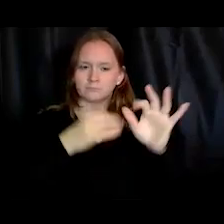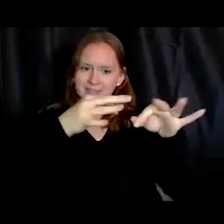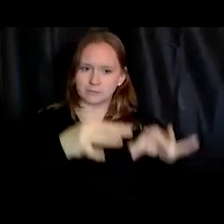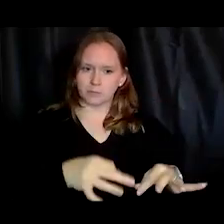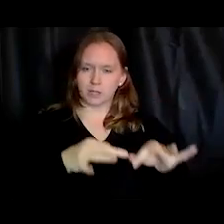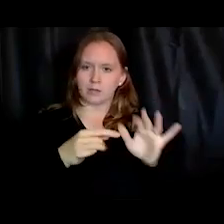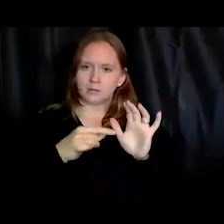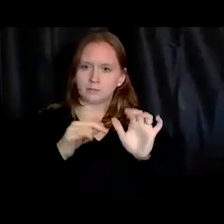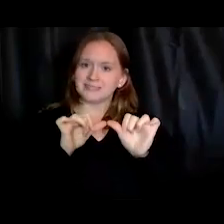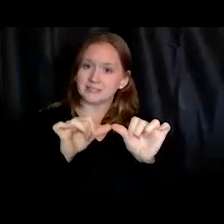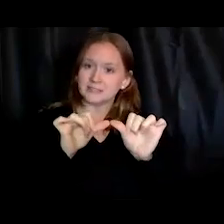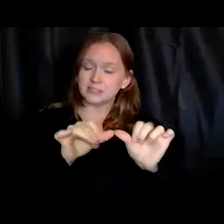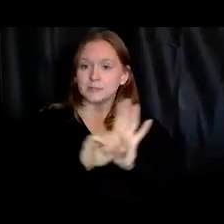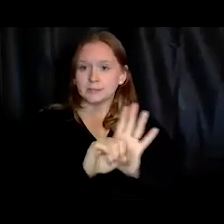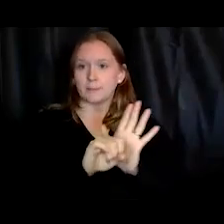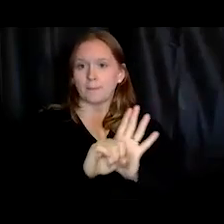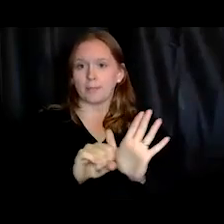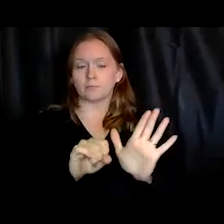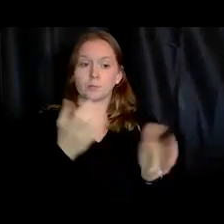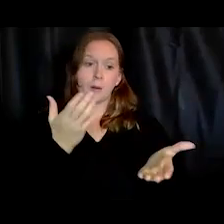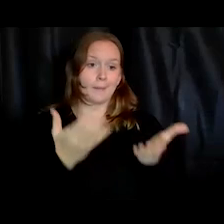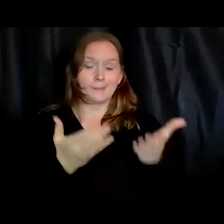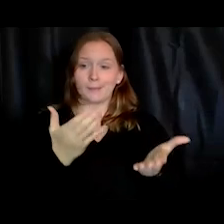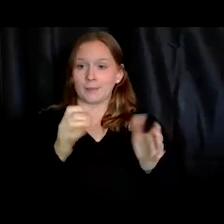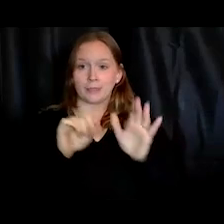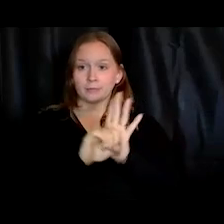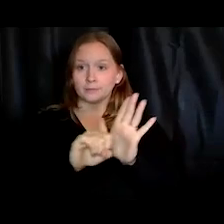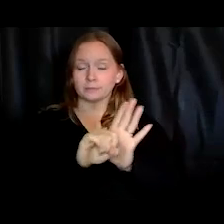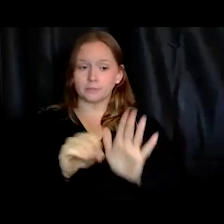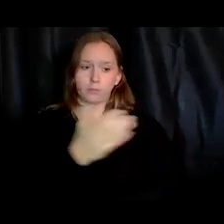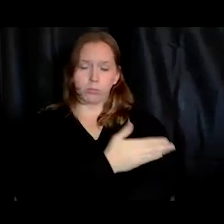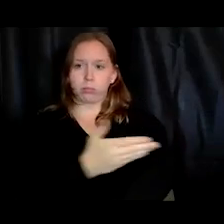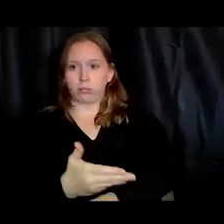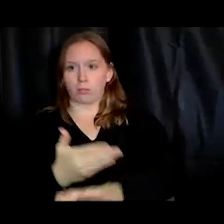or even a lot of times the worsening of symptoms during that period of documented non-use.